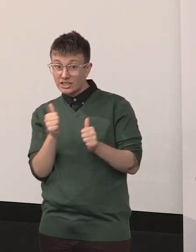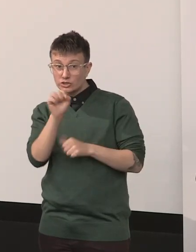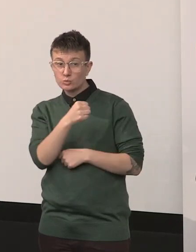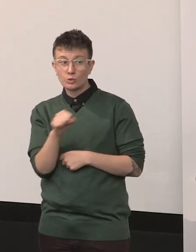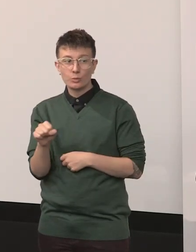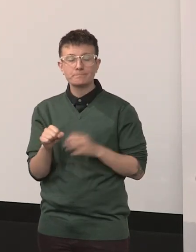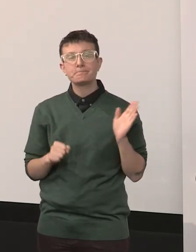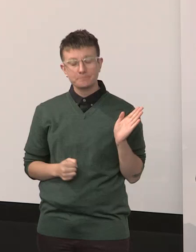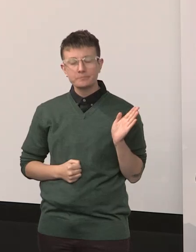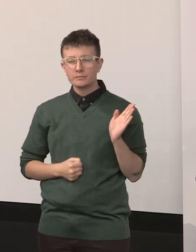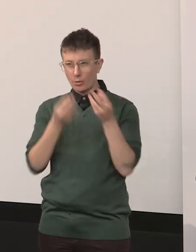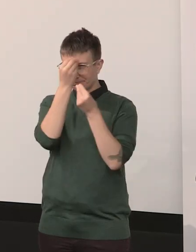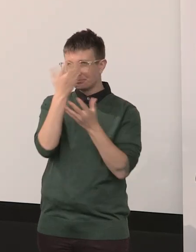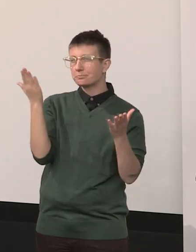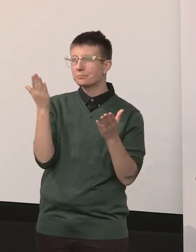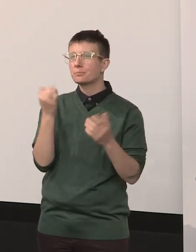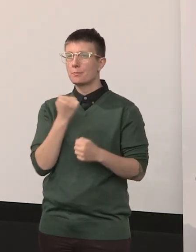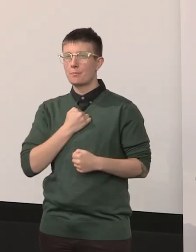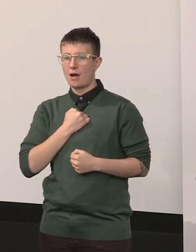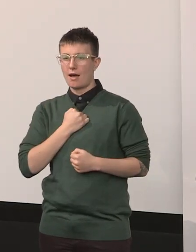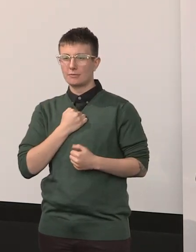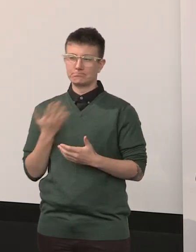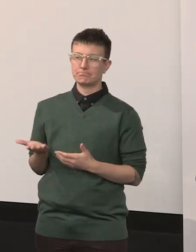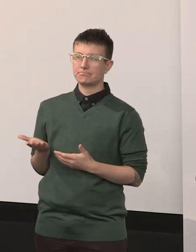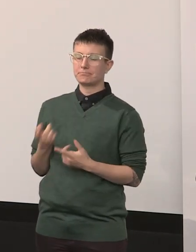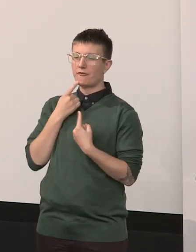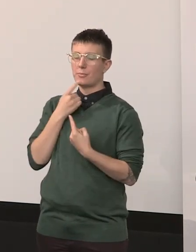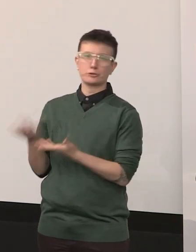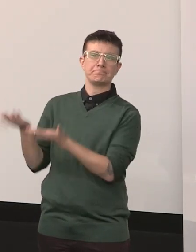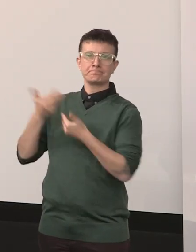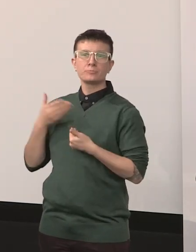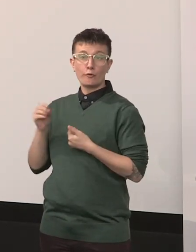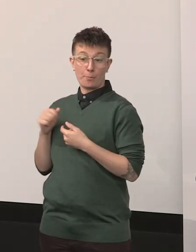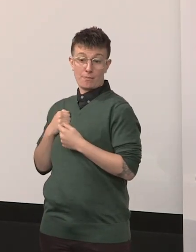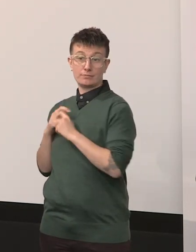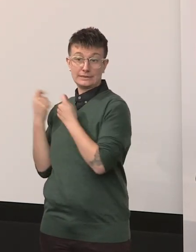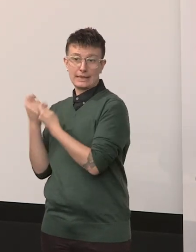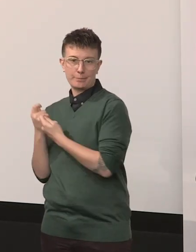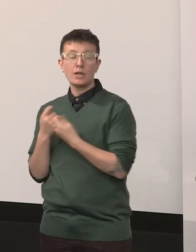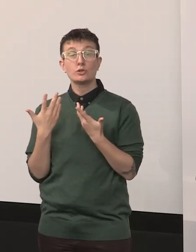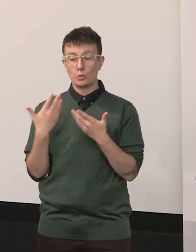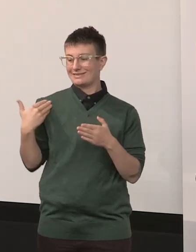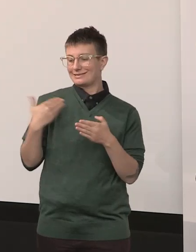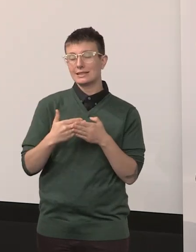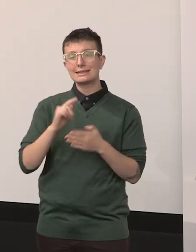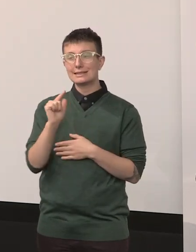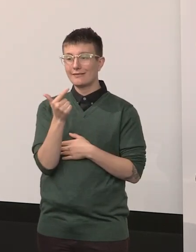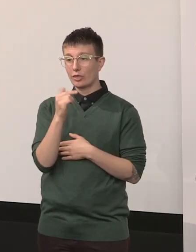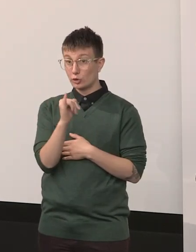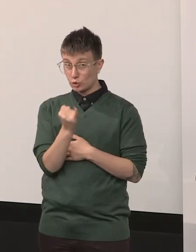I'll tell you what I know, because I just got an update from my team before I came.